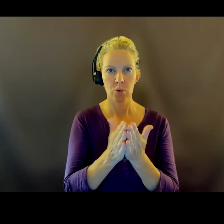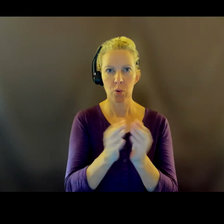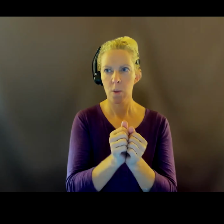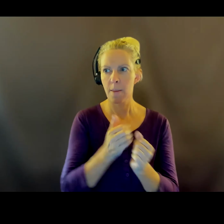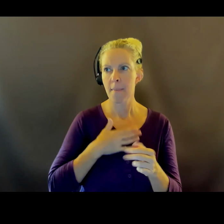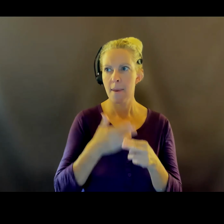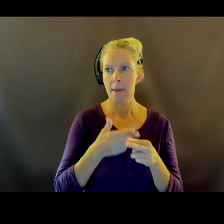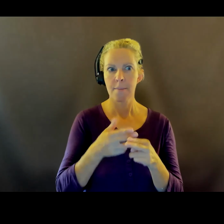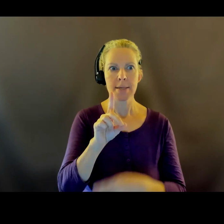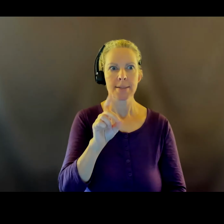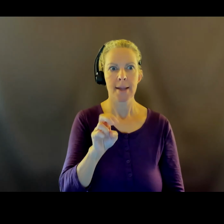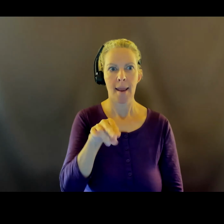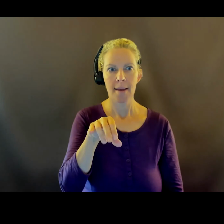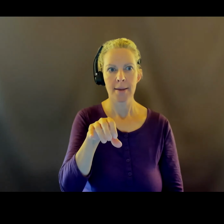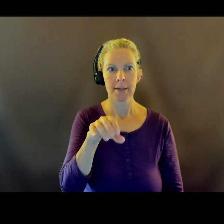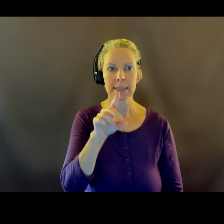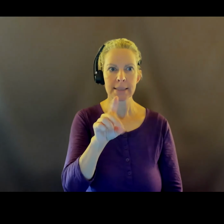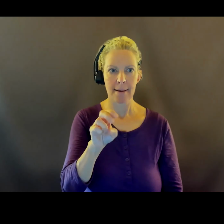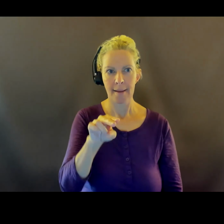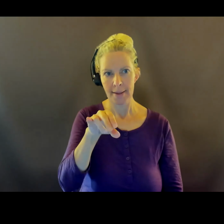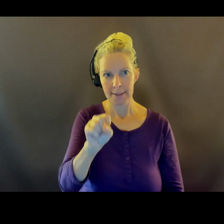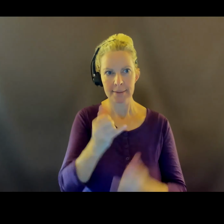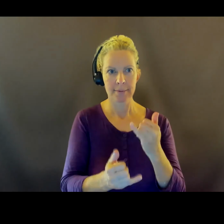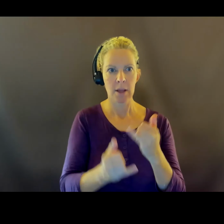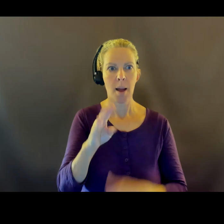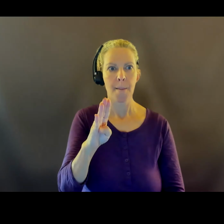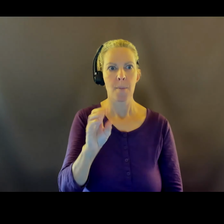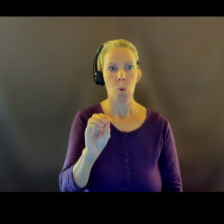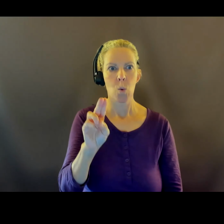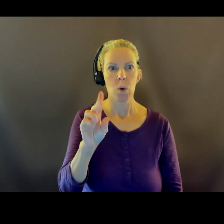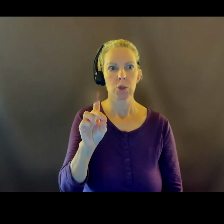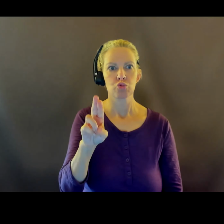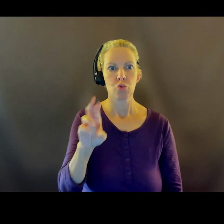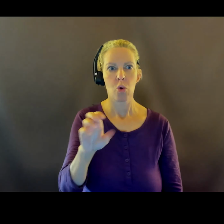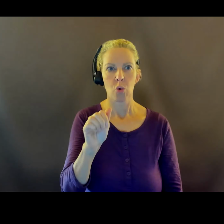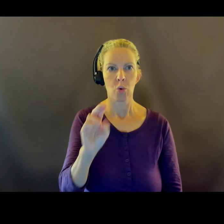If you are interested in getting these steps on a daily basis, every day, I sent out a